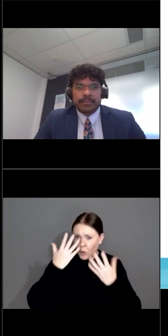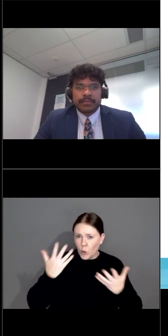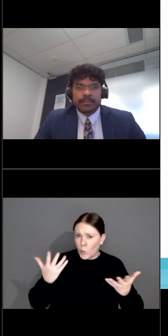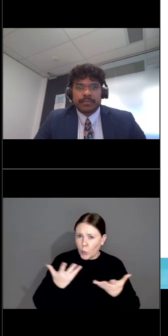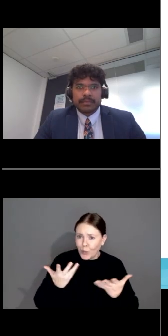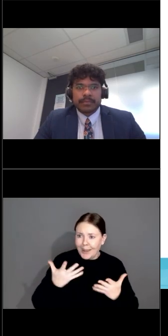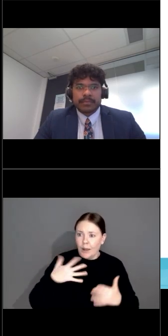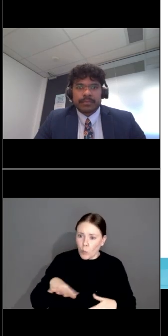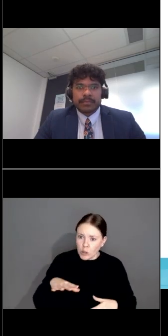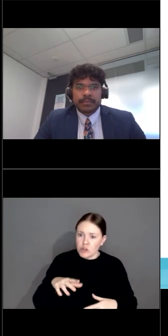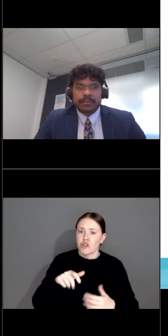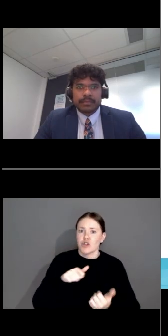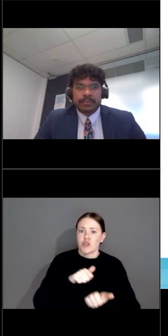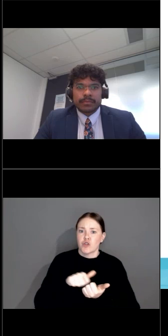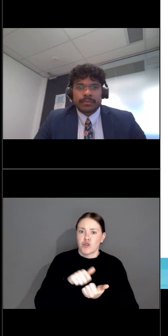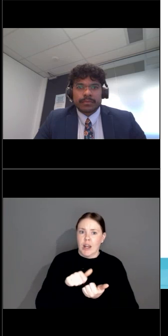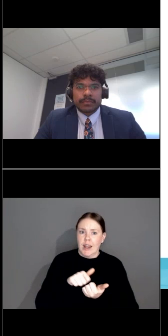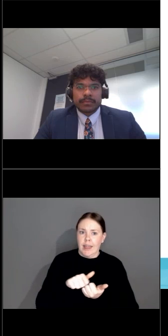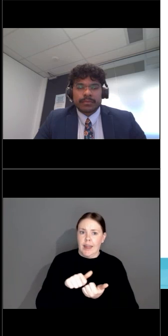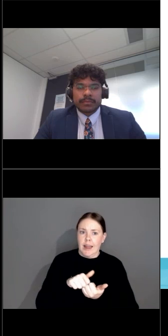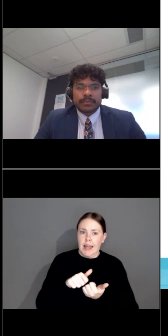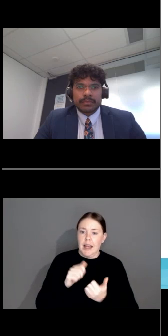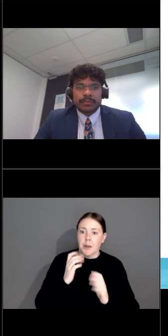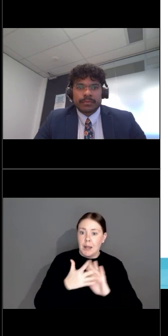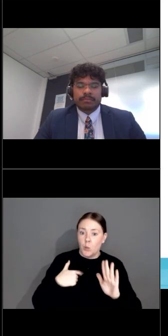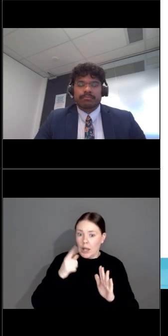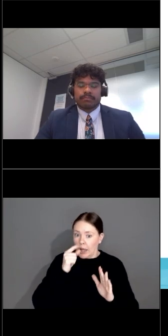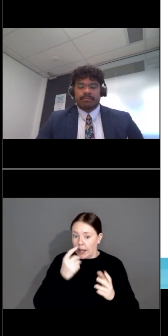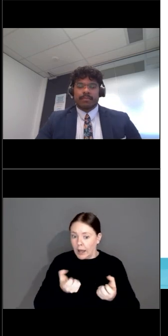um what numbers we're getting and then we can work at a date to come out to those areas and